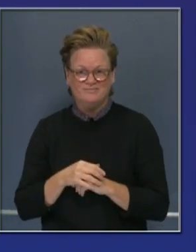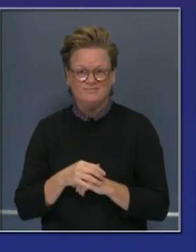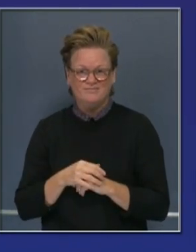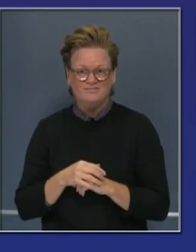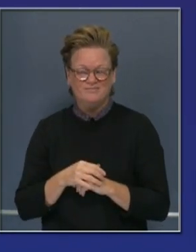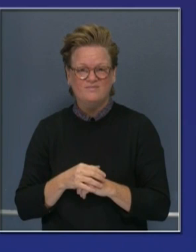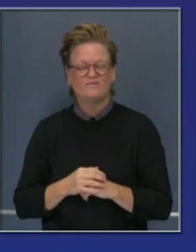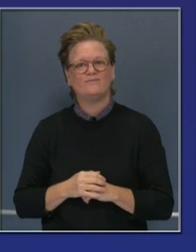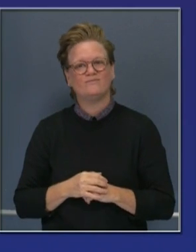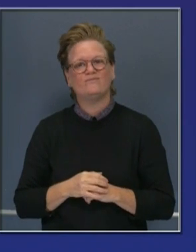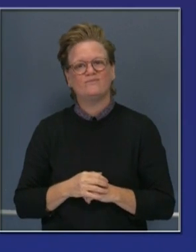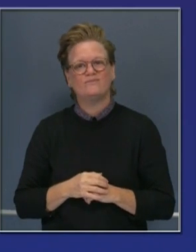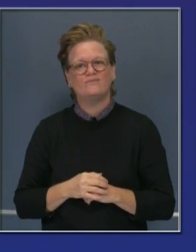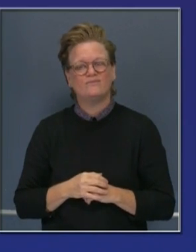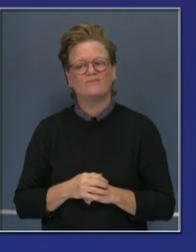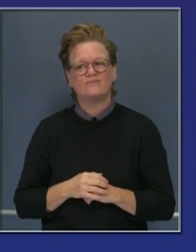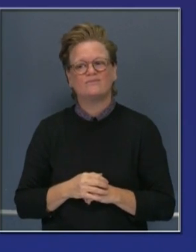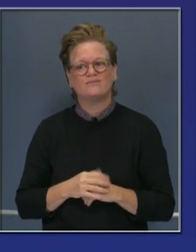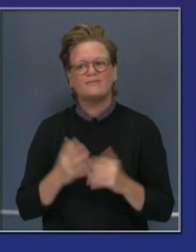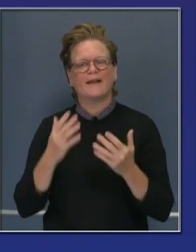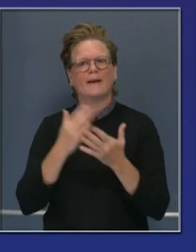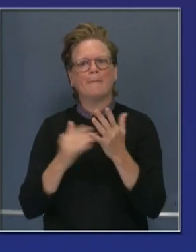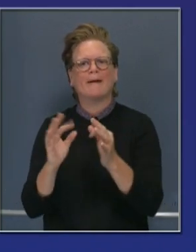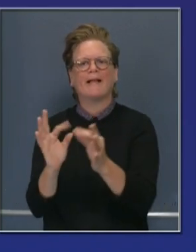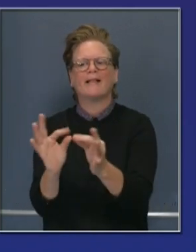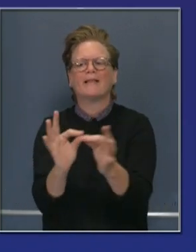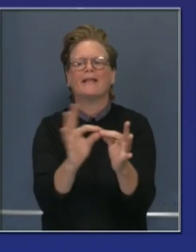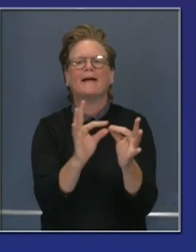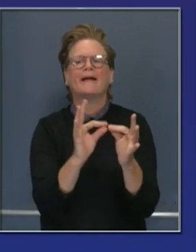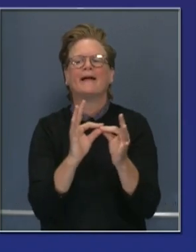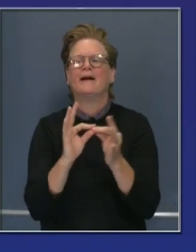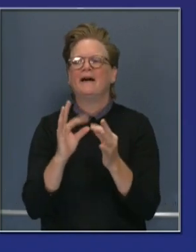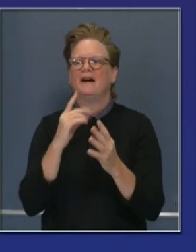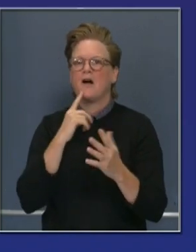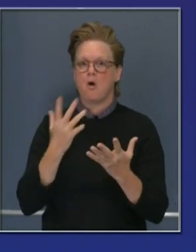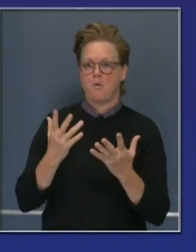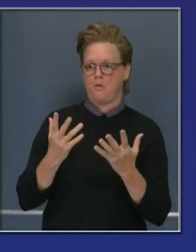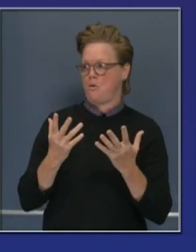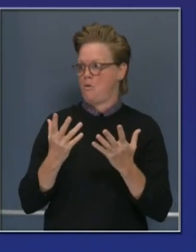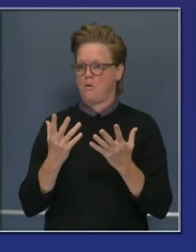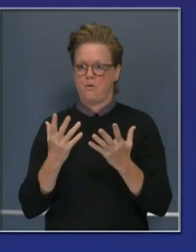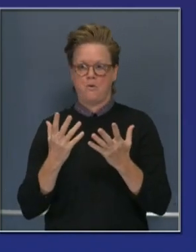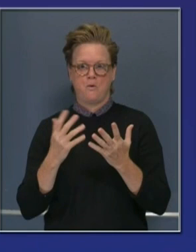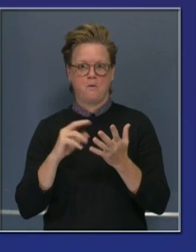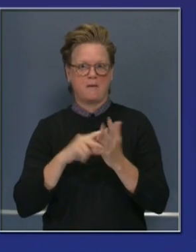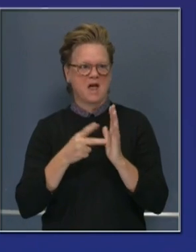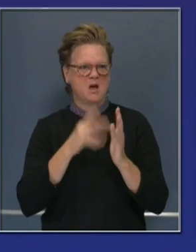IN THE SUMMER DURING THE WARMER MONTHS, THAT SOMEHOW IT WILL